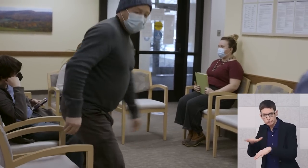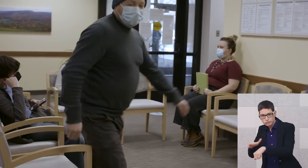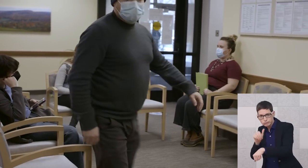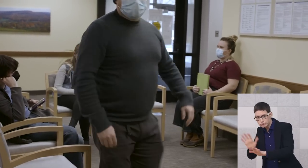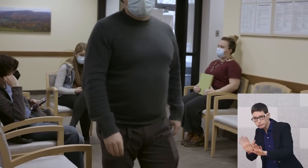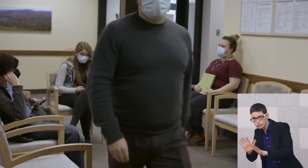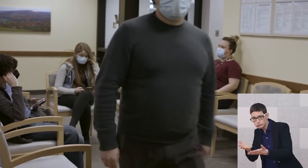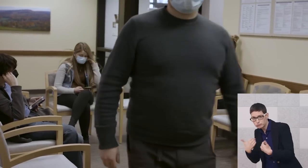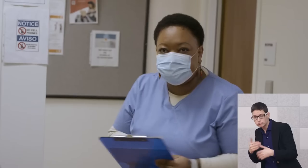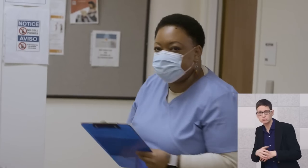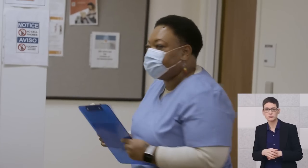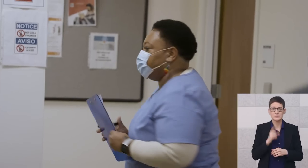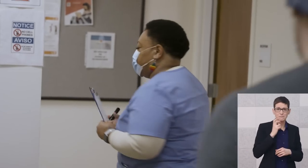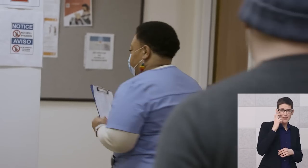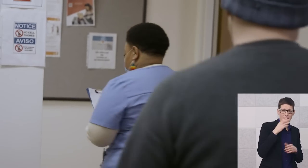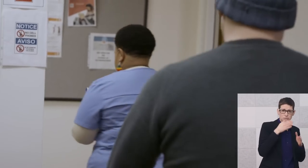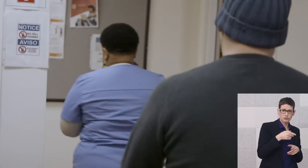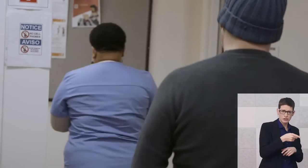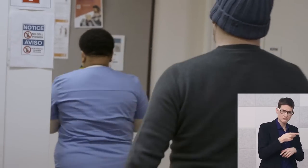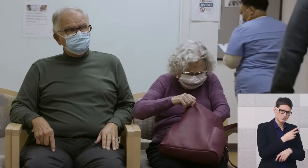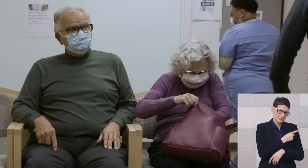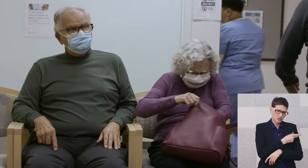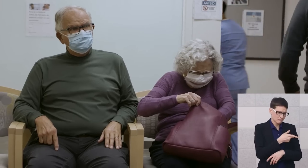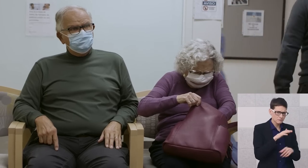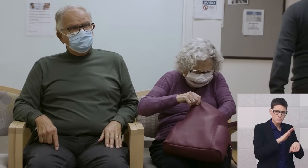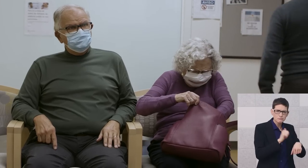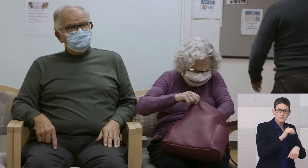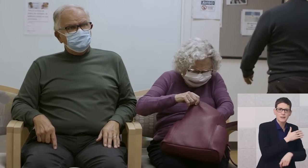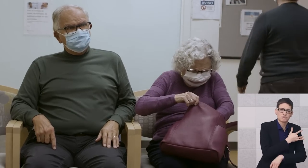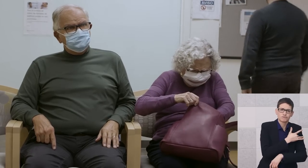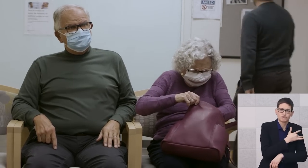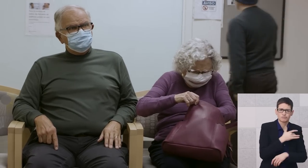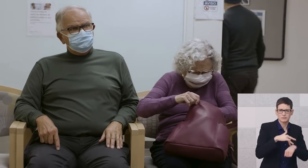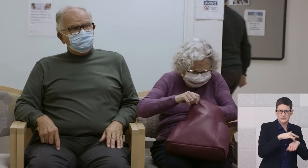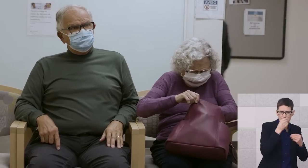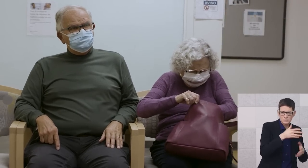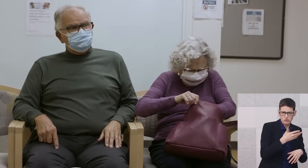or a DeafBlind patient needs a tactile notification.